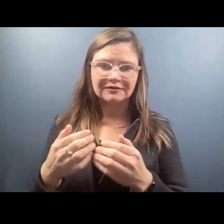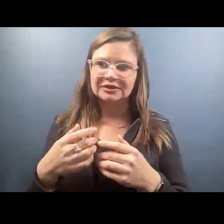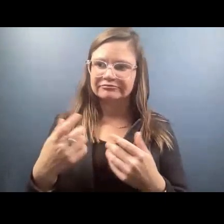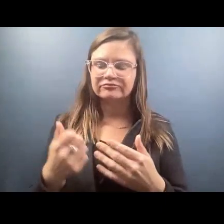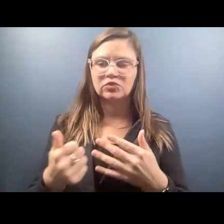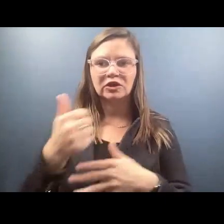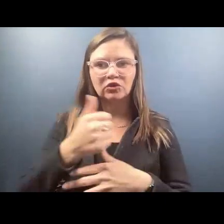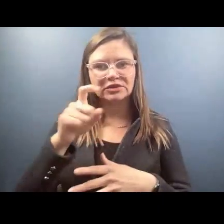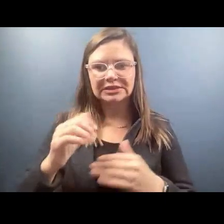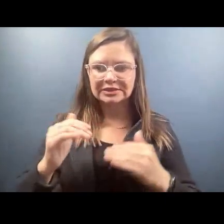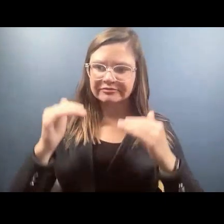on a number of fronts.